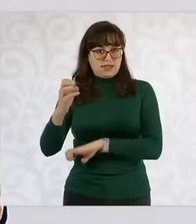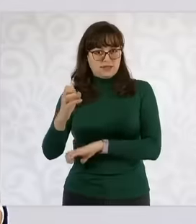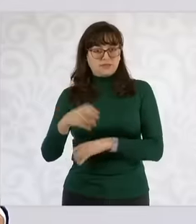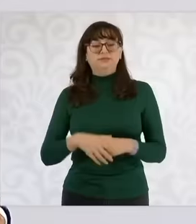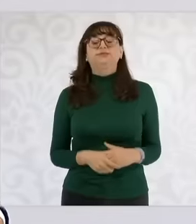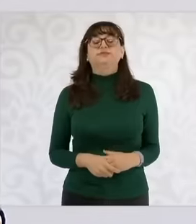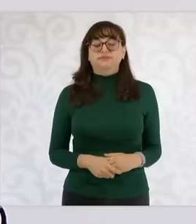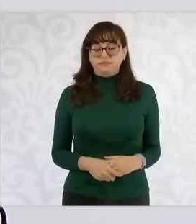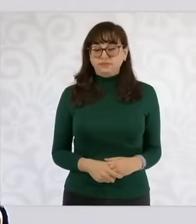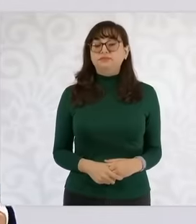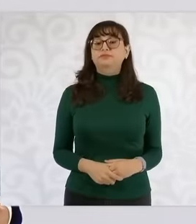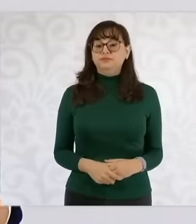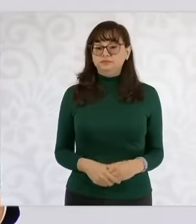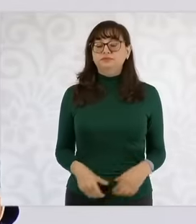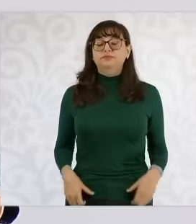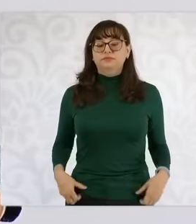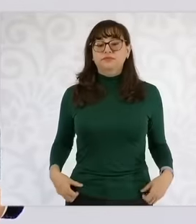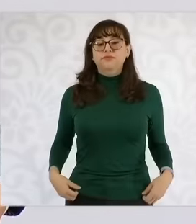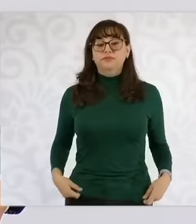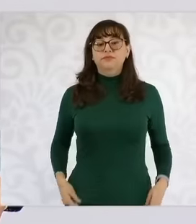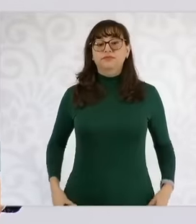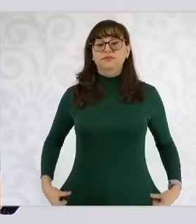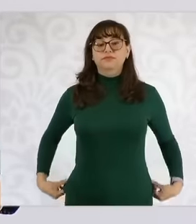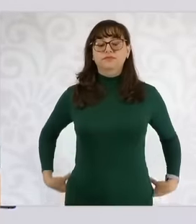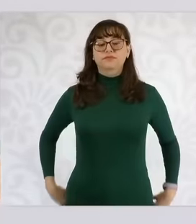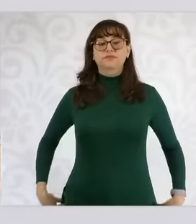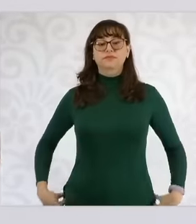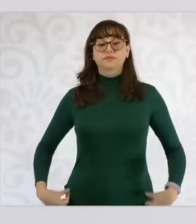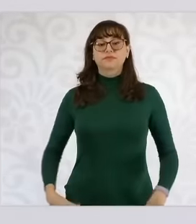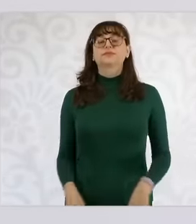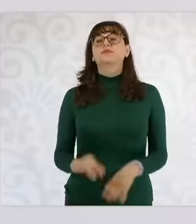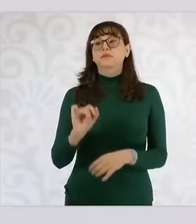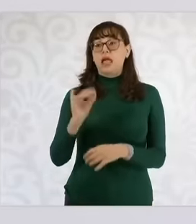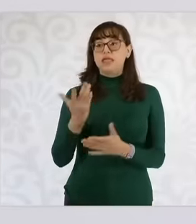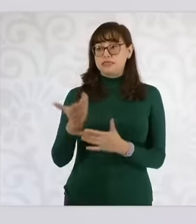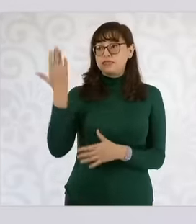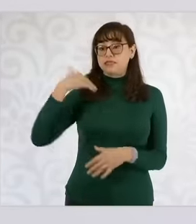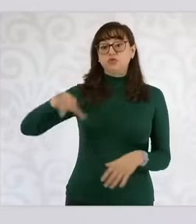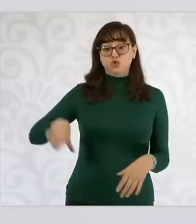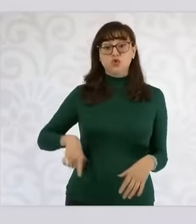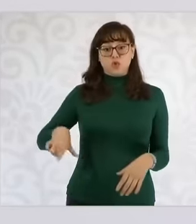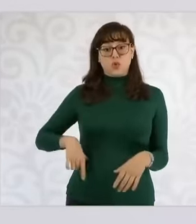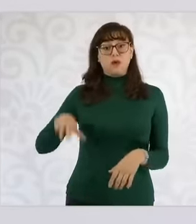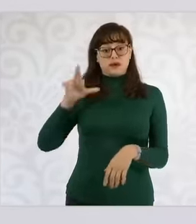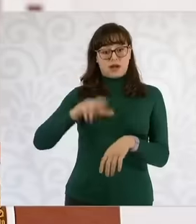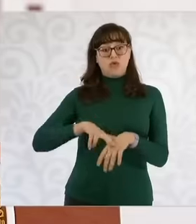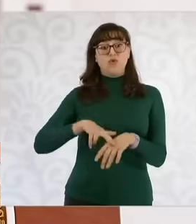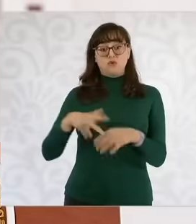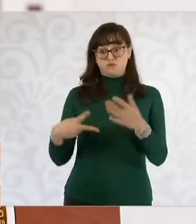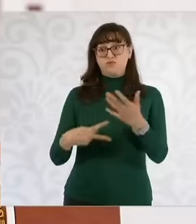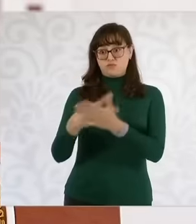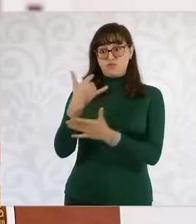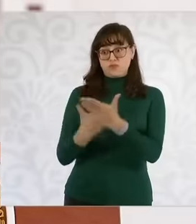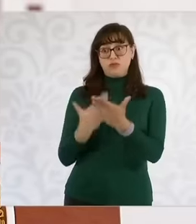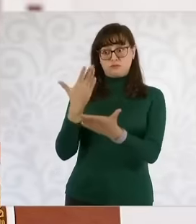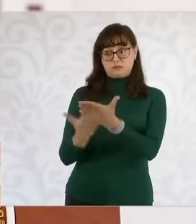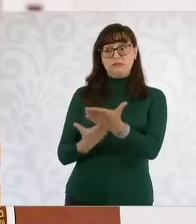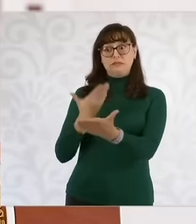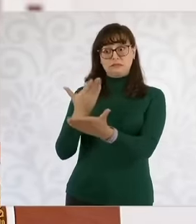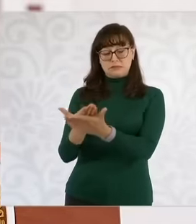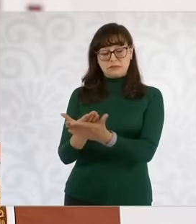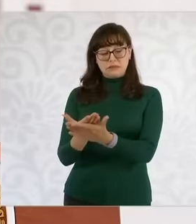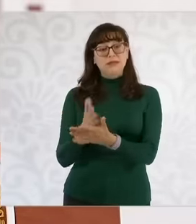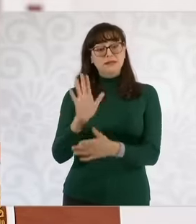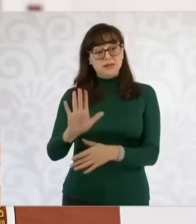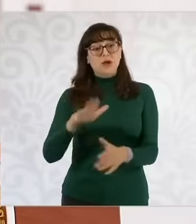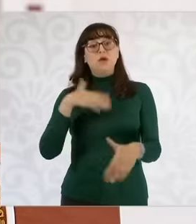projects that the President proposed to us. Governor next year we are going to continue in the north because there is a